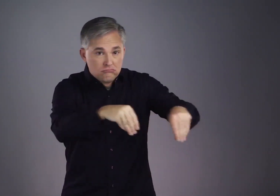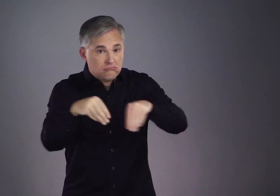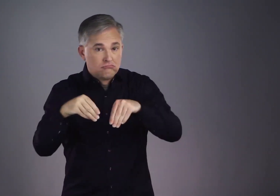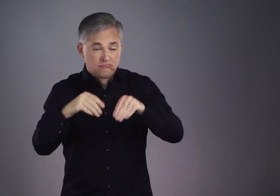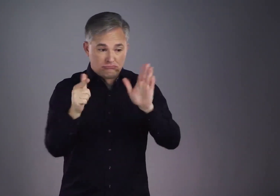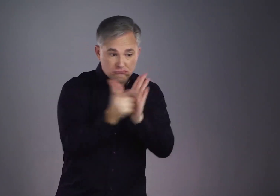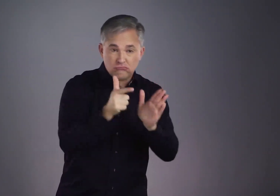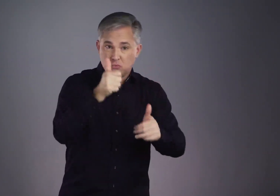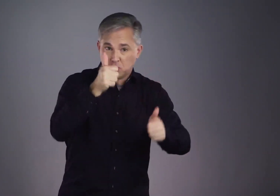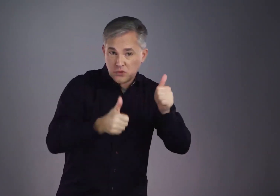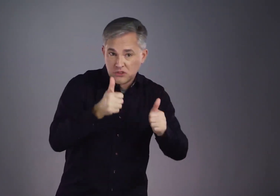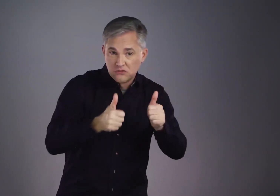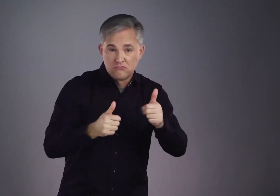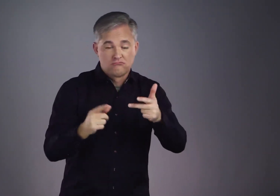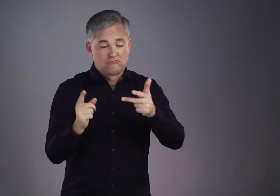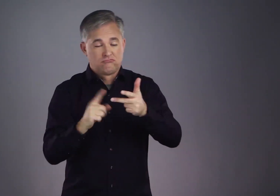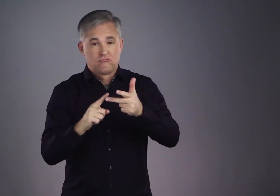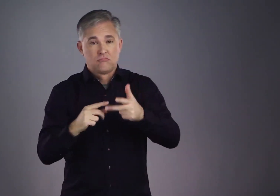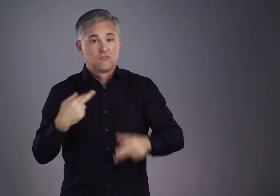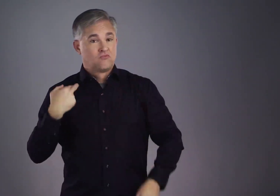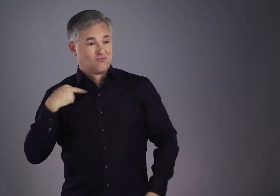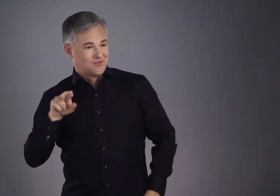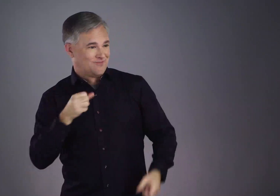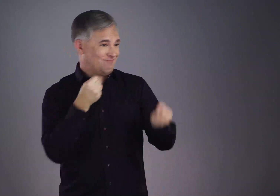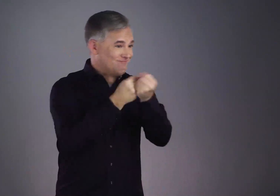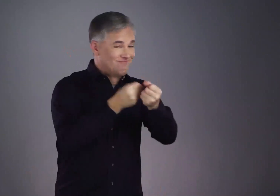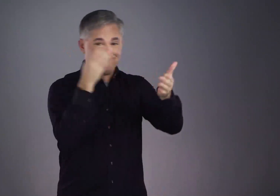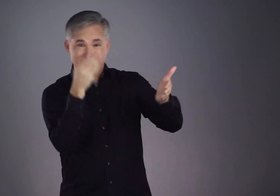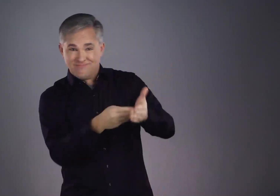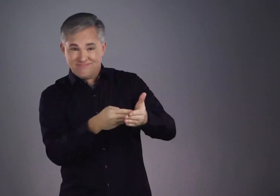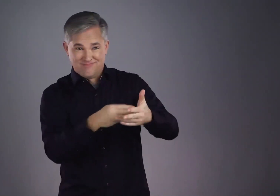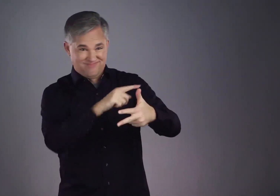express any opinion on outside controversial issues